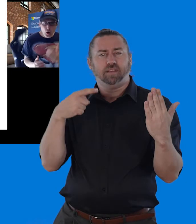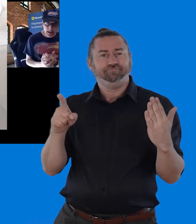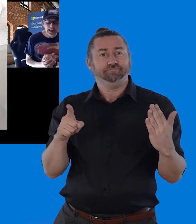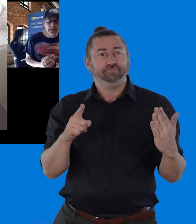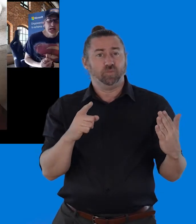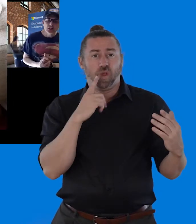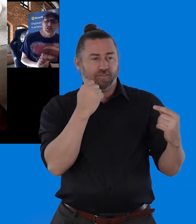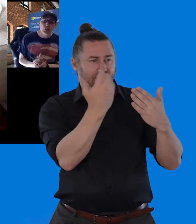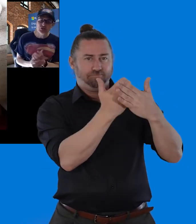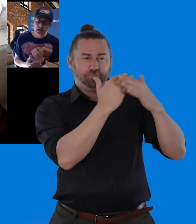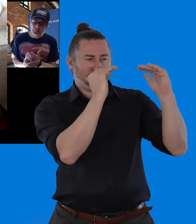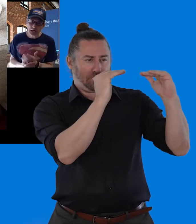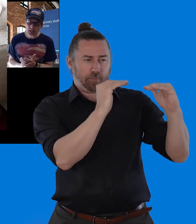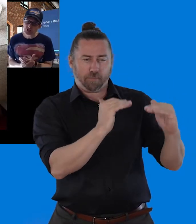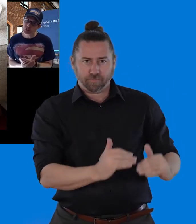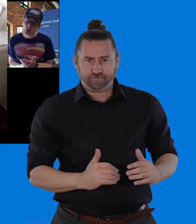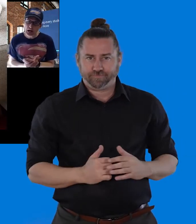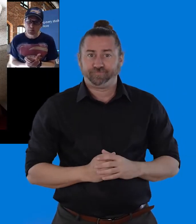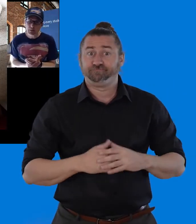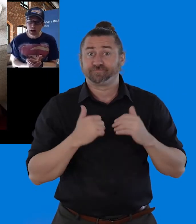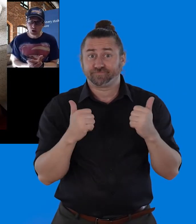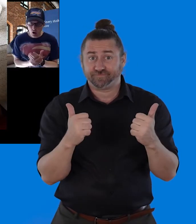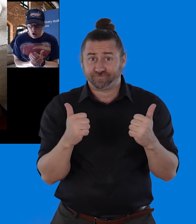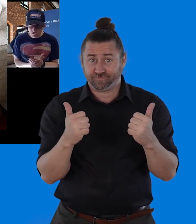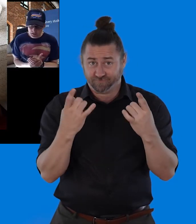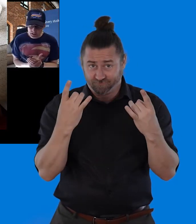OK, so jumping in to talk about office.